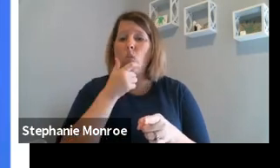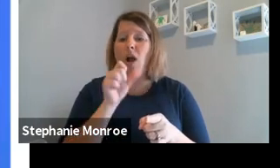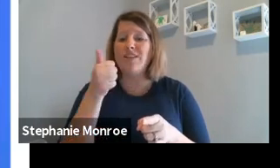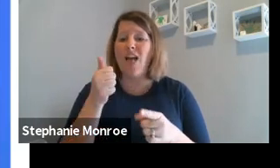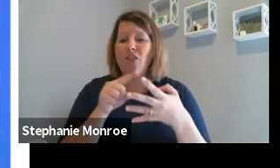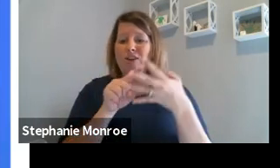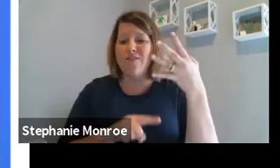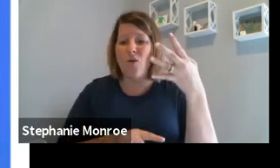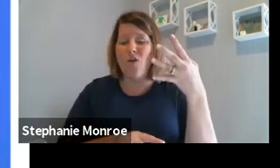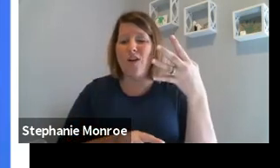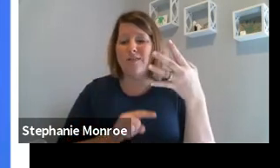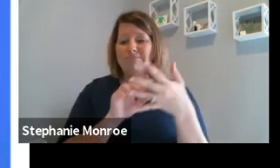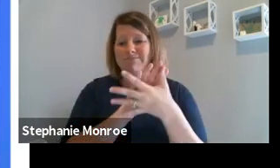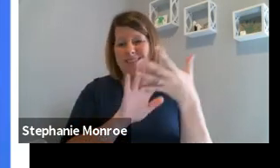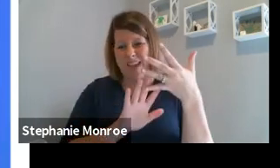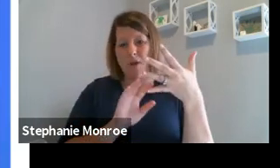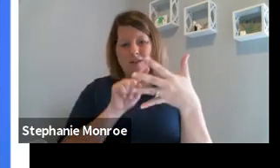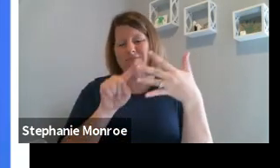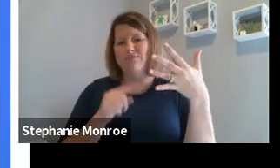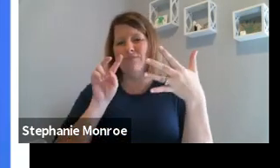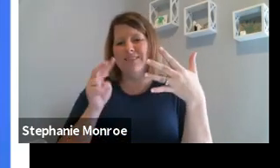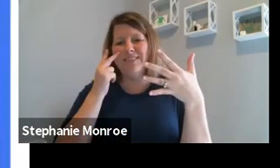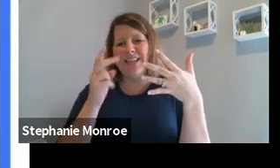in our our five part series. If you have any questions,